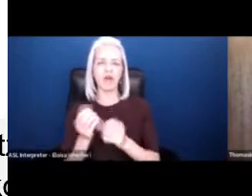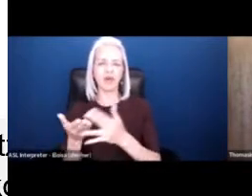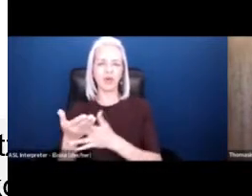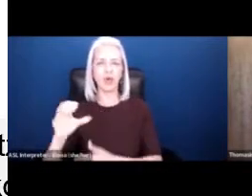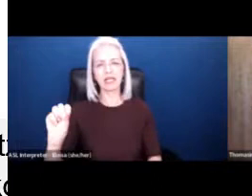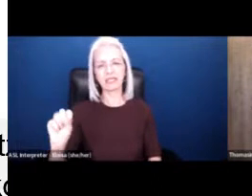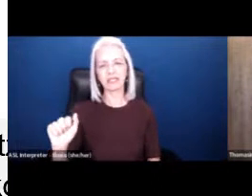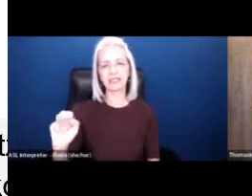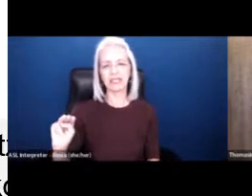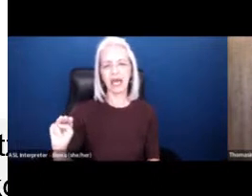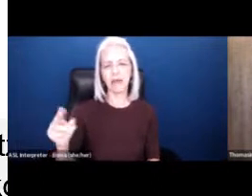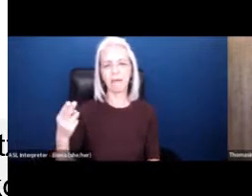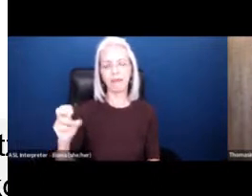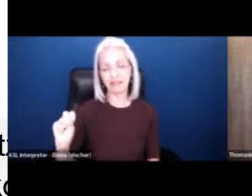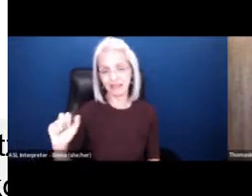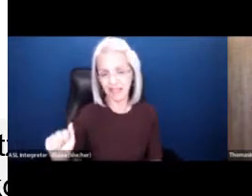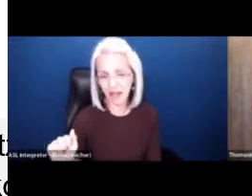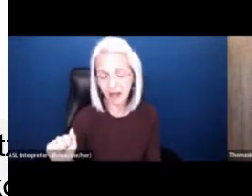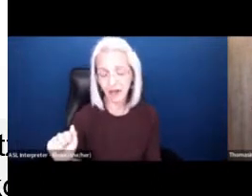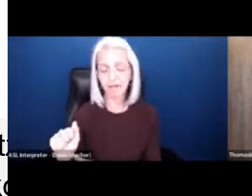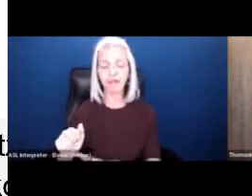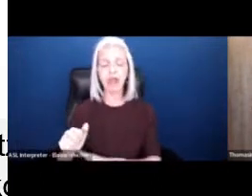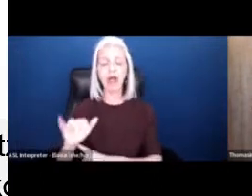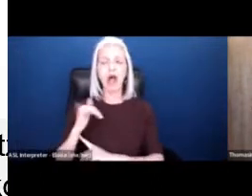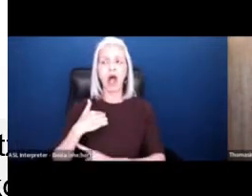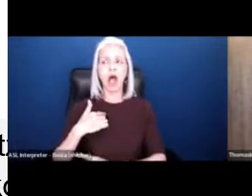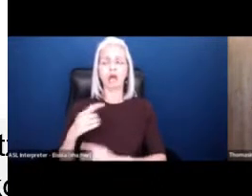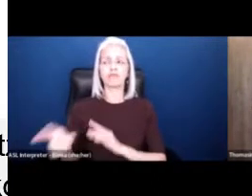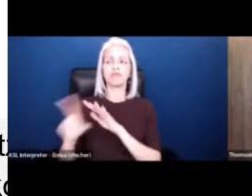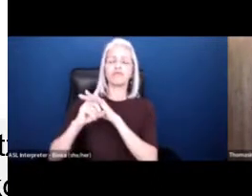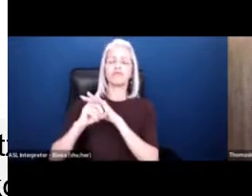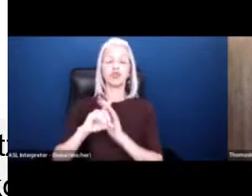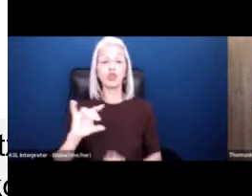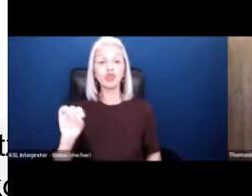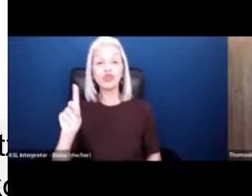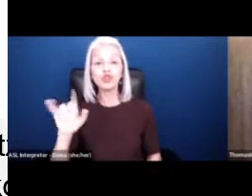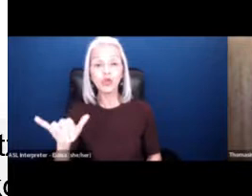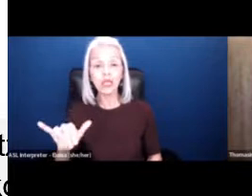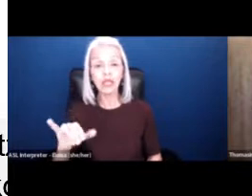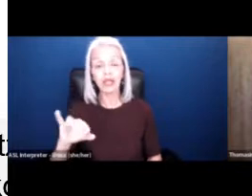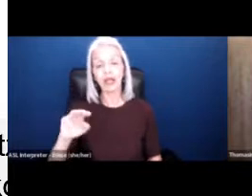Administration. And it occurred to me when when Judy and Maria called Judy Dettmer and Maria